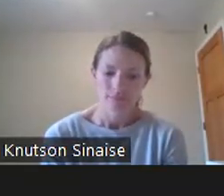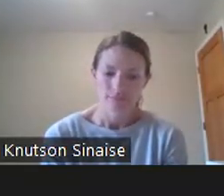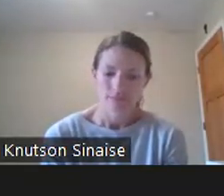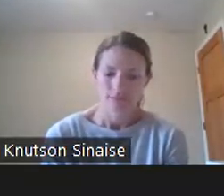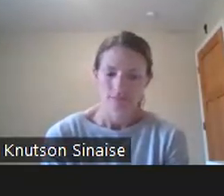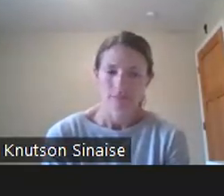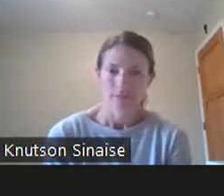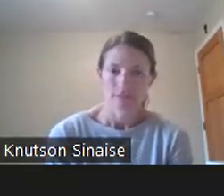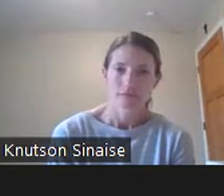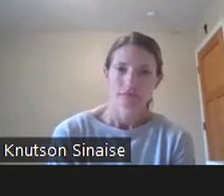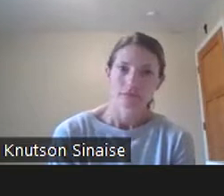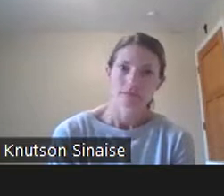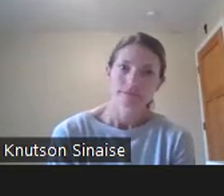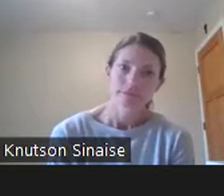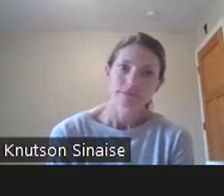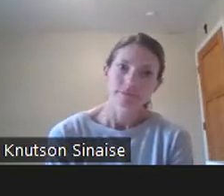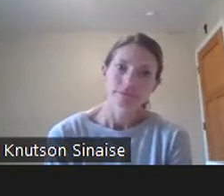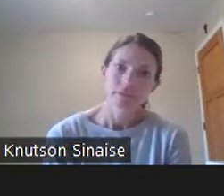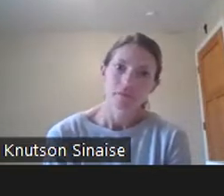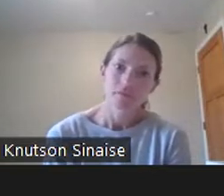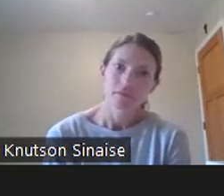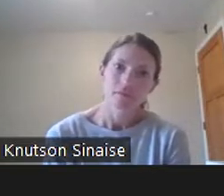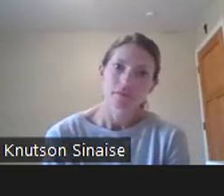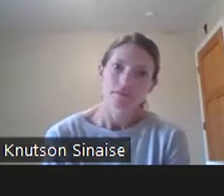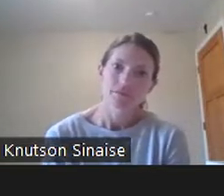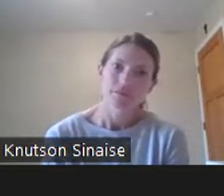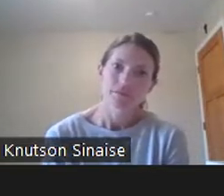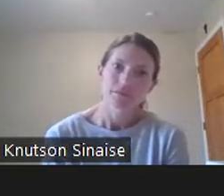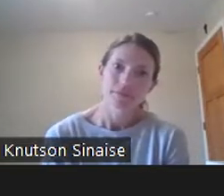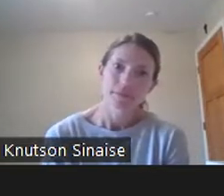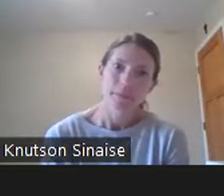to ensure the quality of the data that's been submitted to the clinical team.